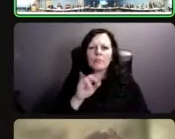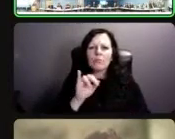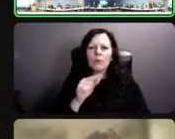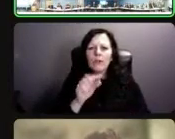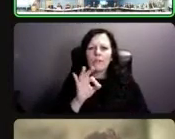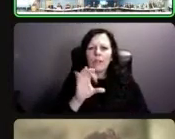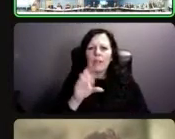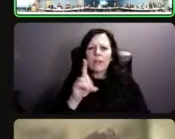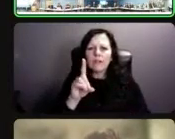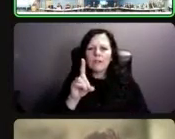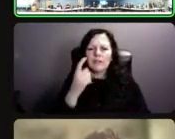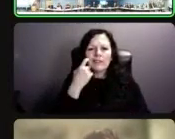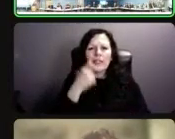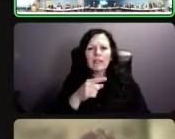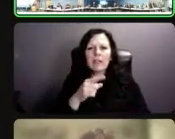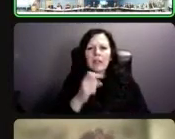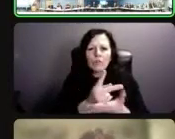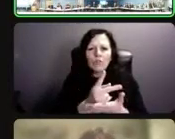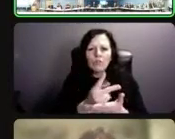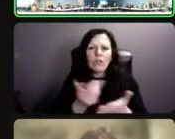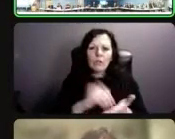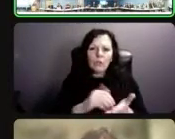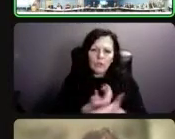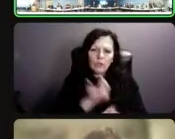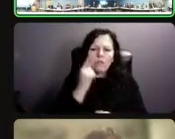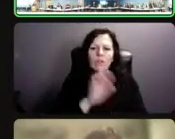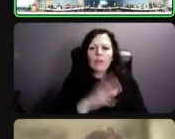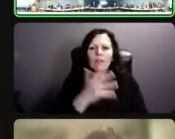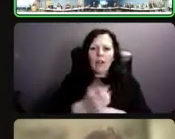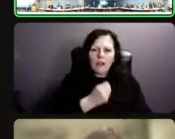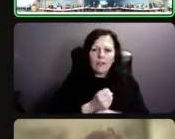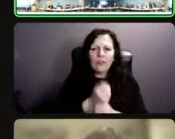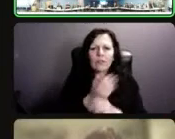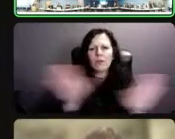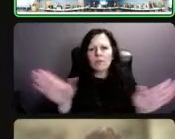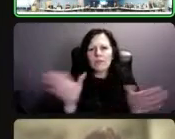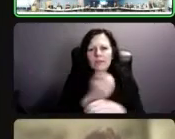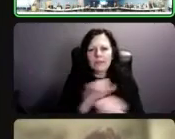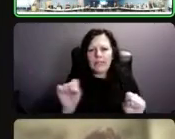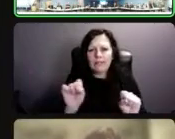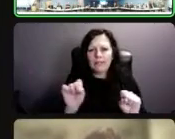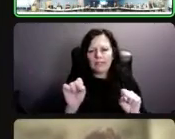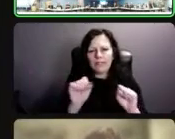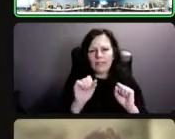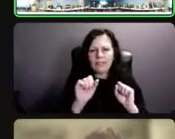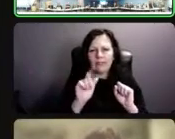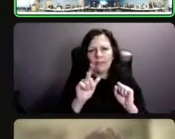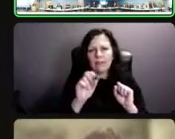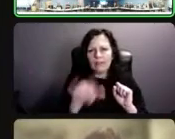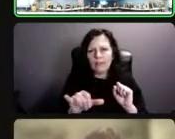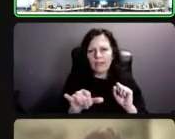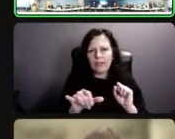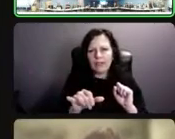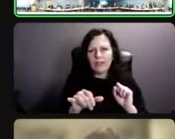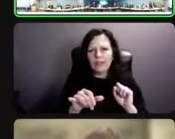DOING A LITTLE GOOGLING BEFORE